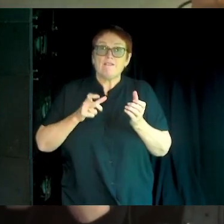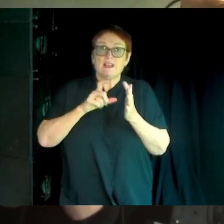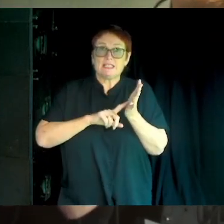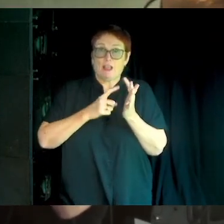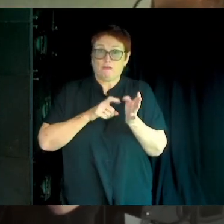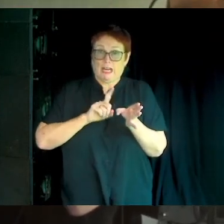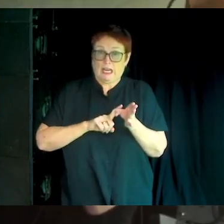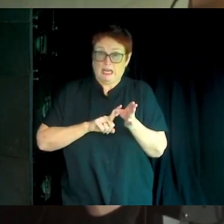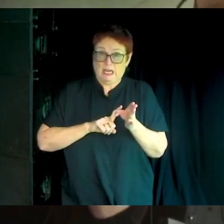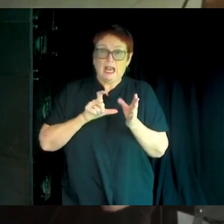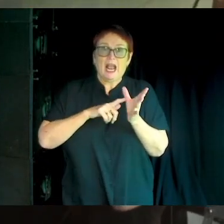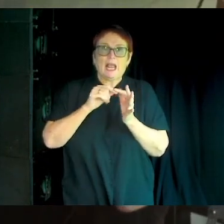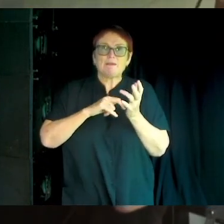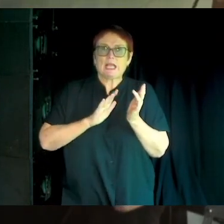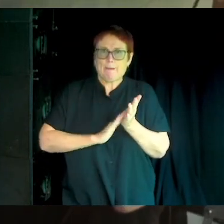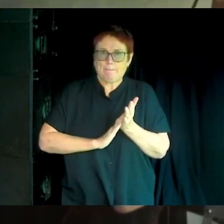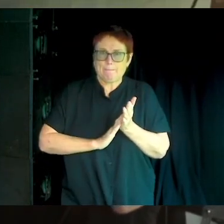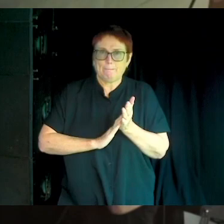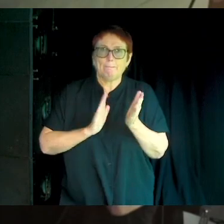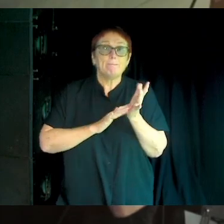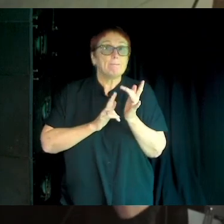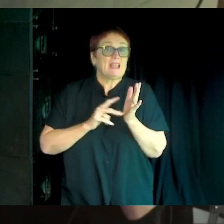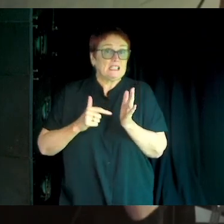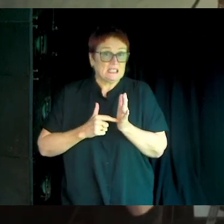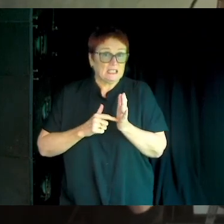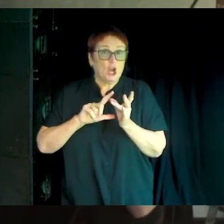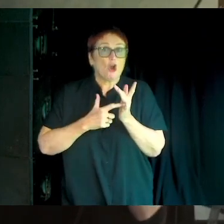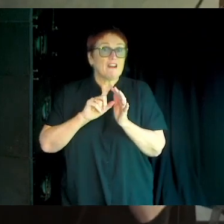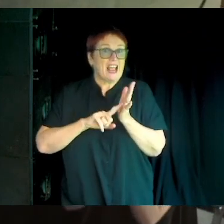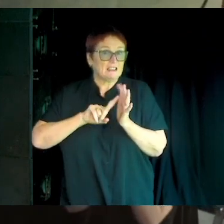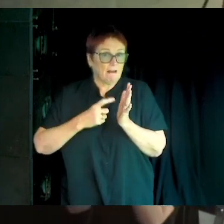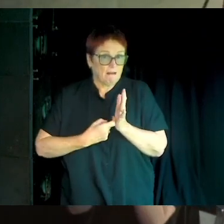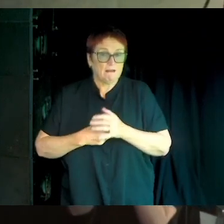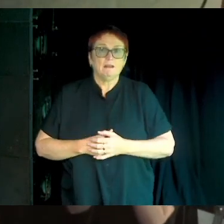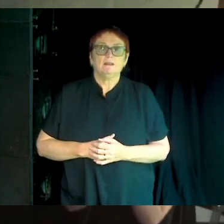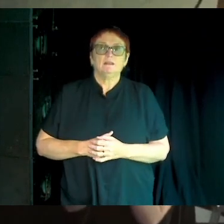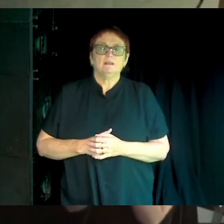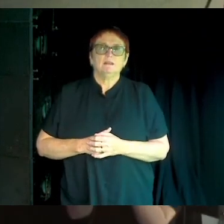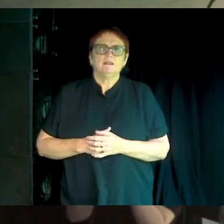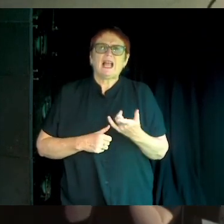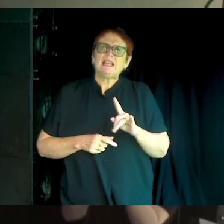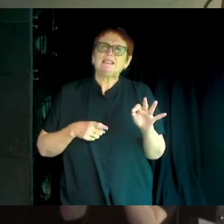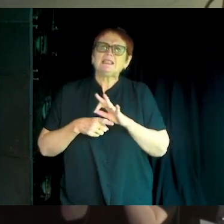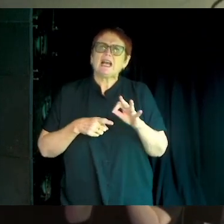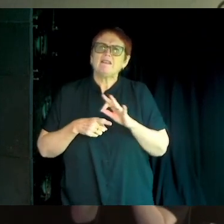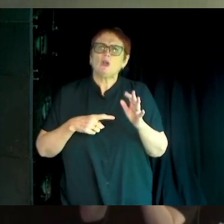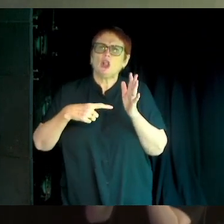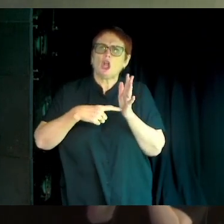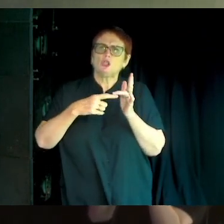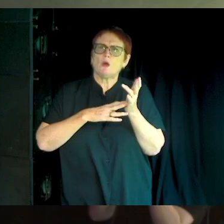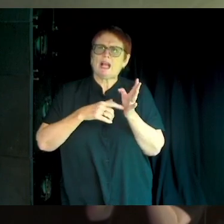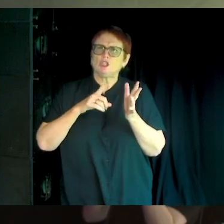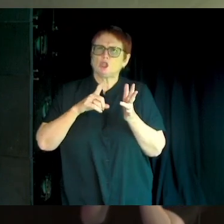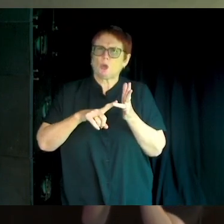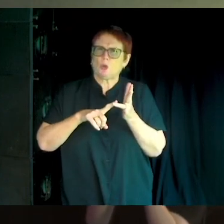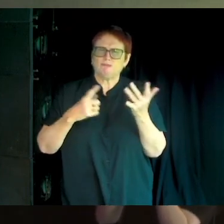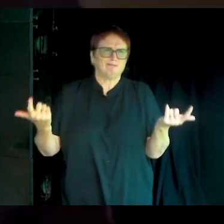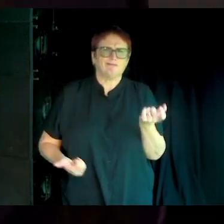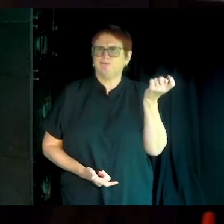and capsicum mint coriander and colorful tomato easy you can do this at home